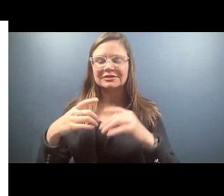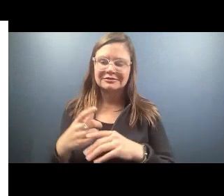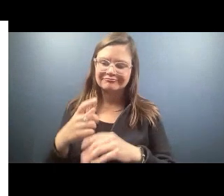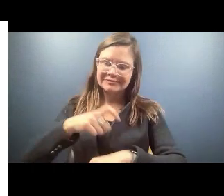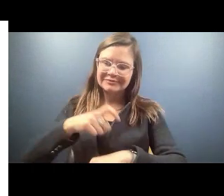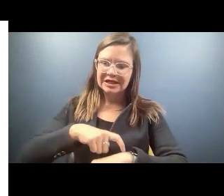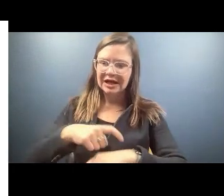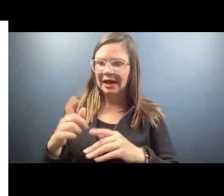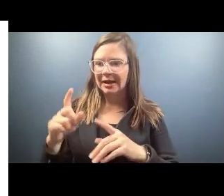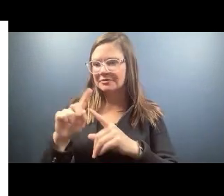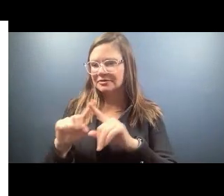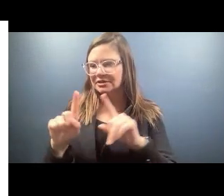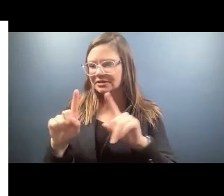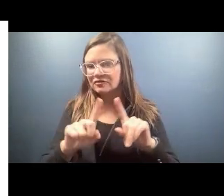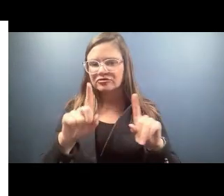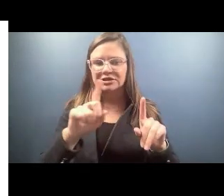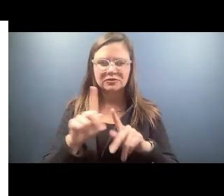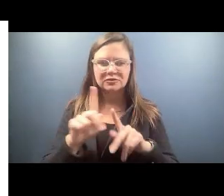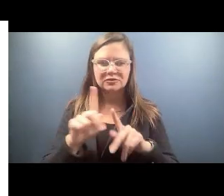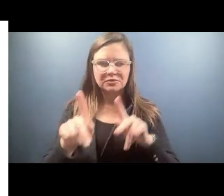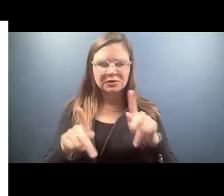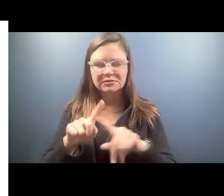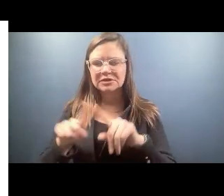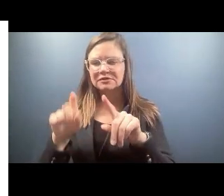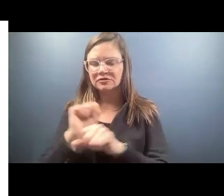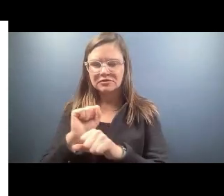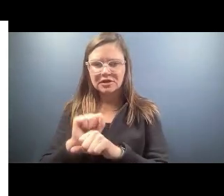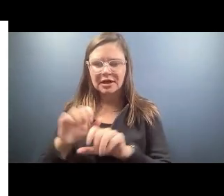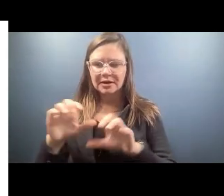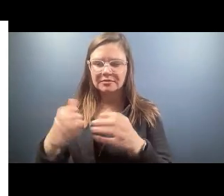occupations and industries depending on which program you're looking at.